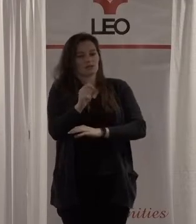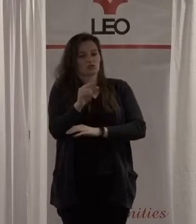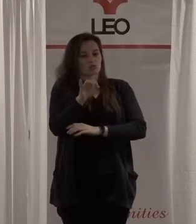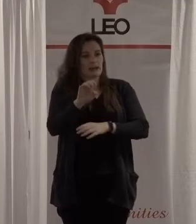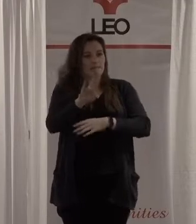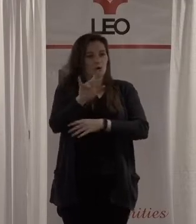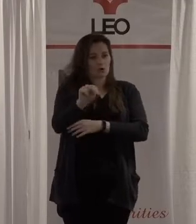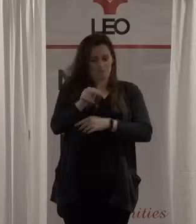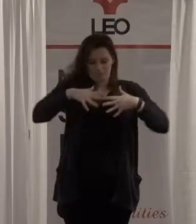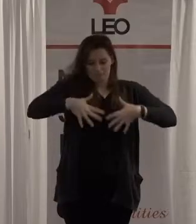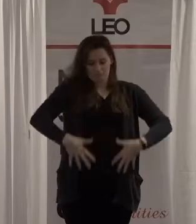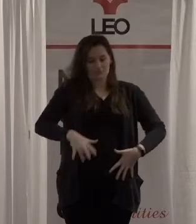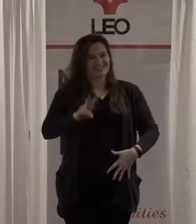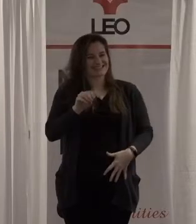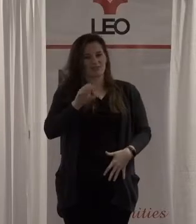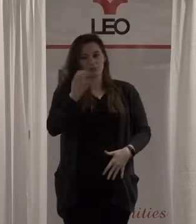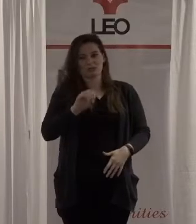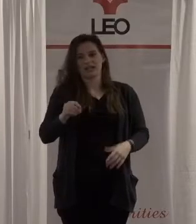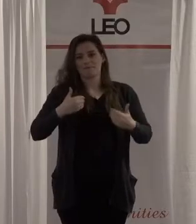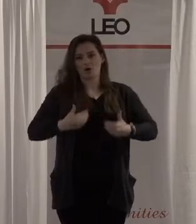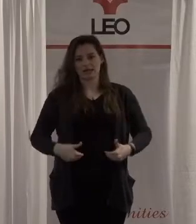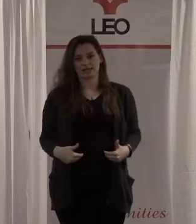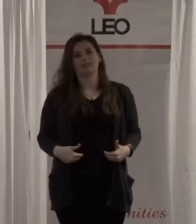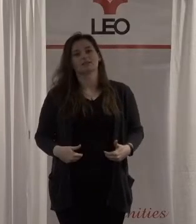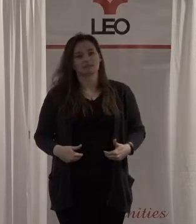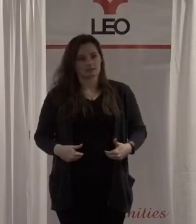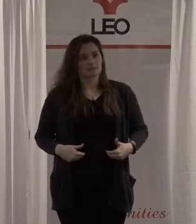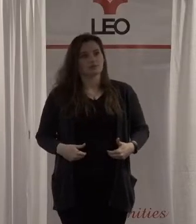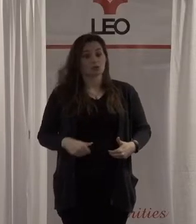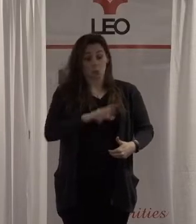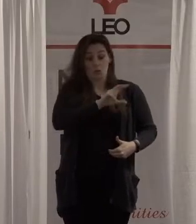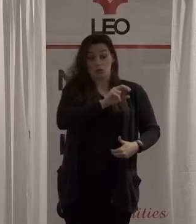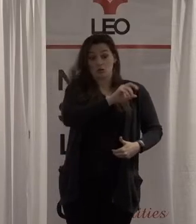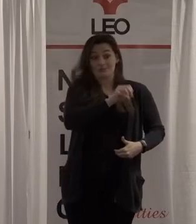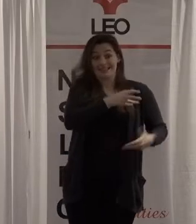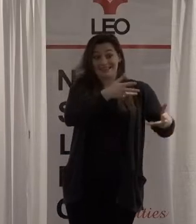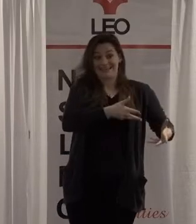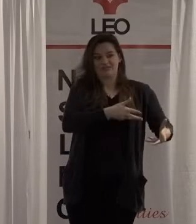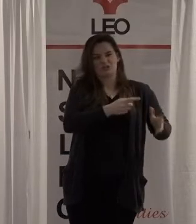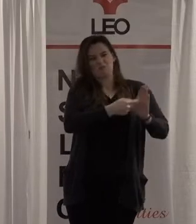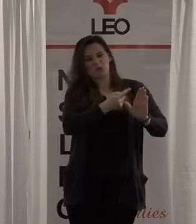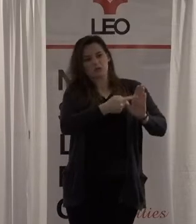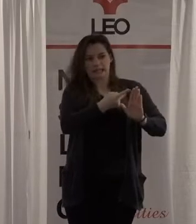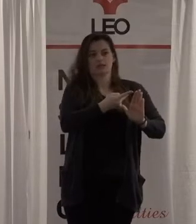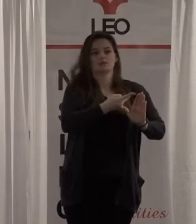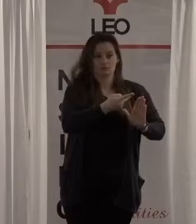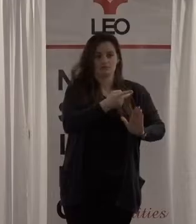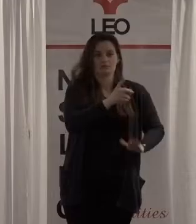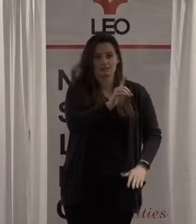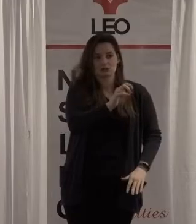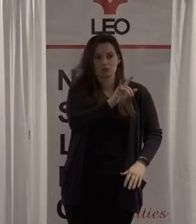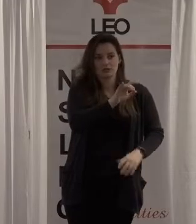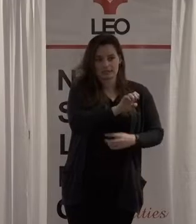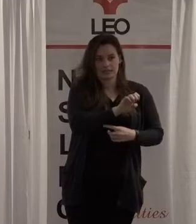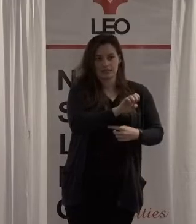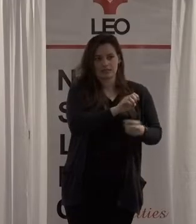WITH THE REMAINING IN FIRST AND SECOND DEGREE. I'M GOING TO SKIP AHEAD TO WHEN I FINALLY ARRIVED